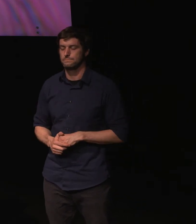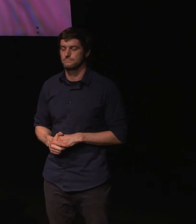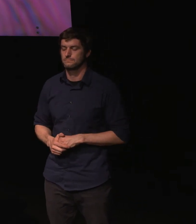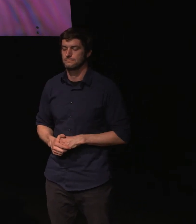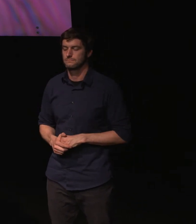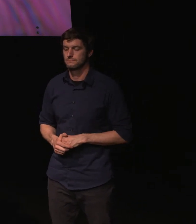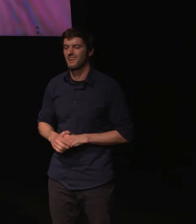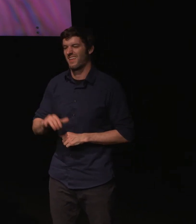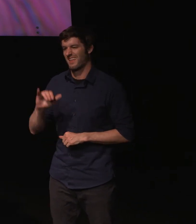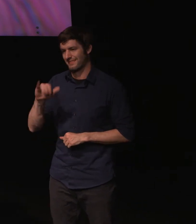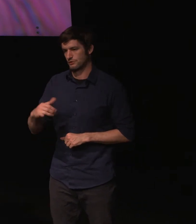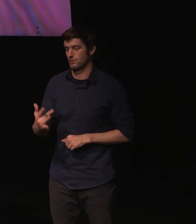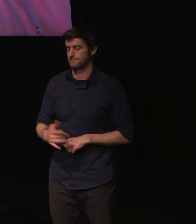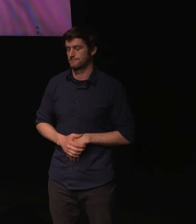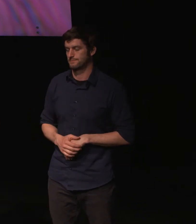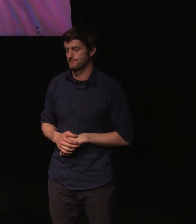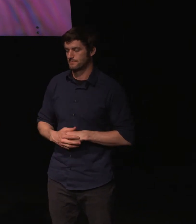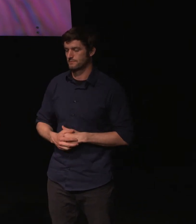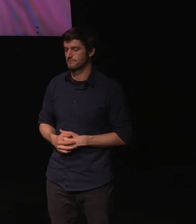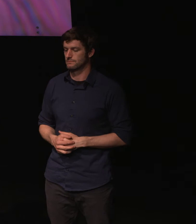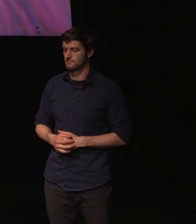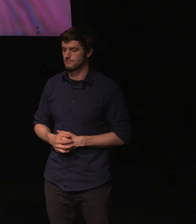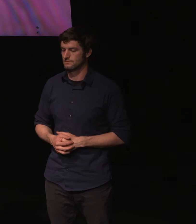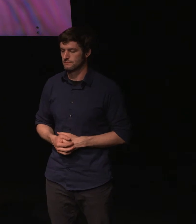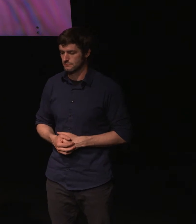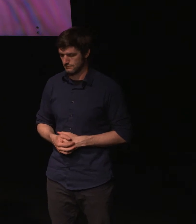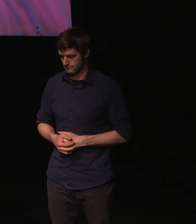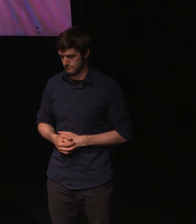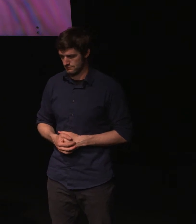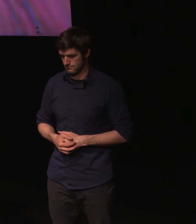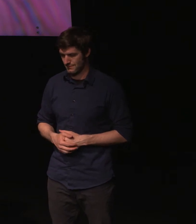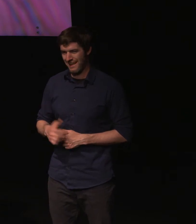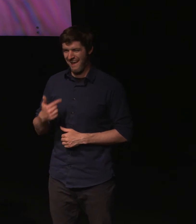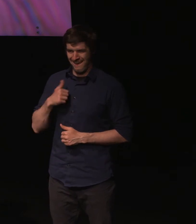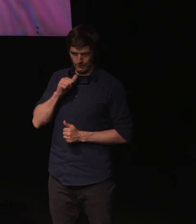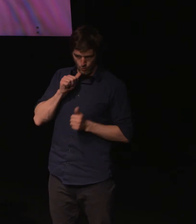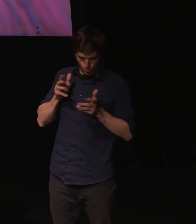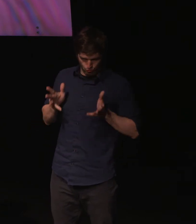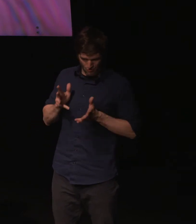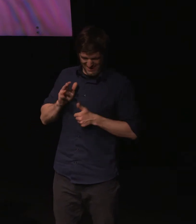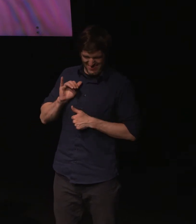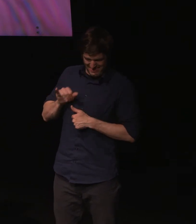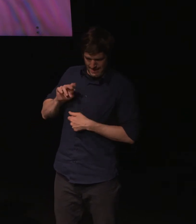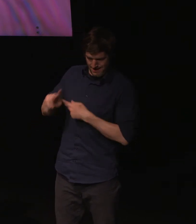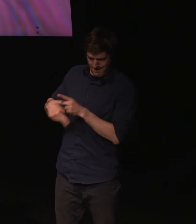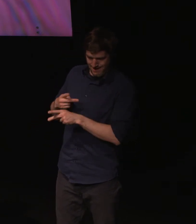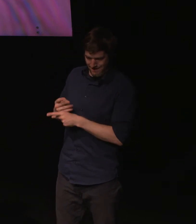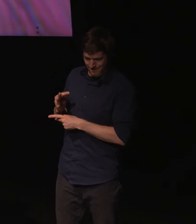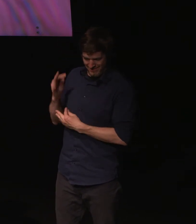That's why." I don't encourage that type of thinking. I don't advocate for it.